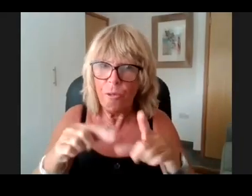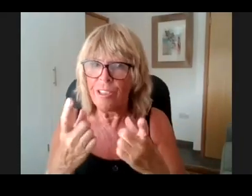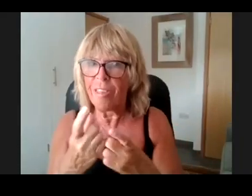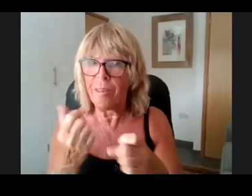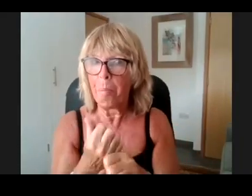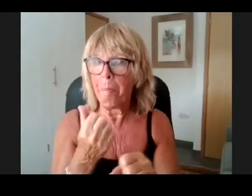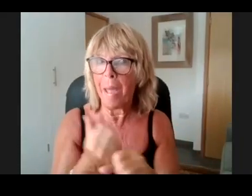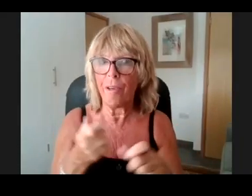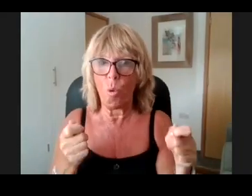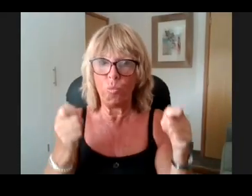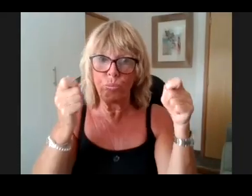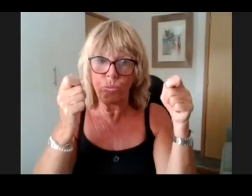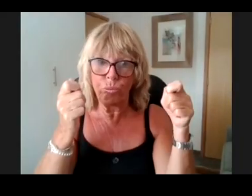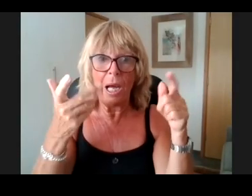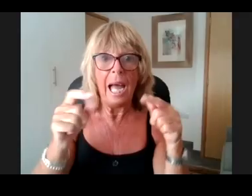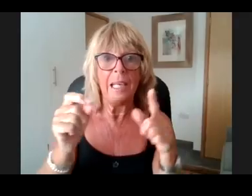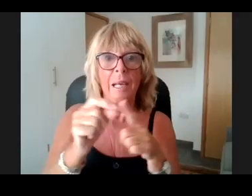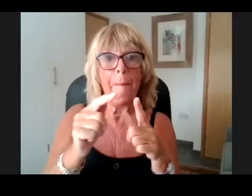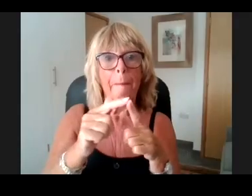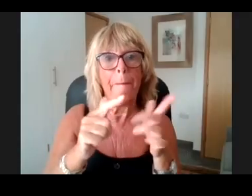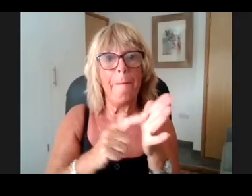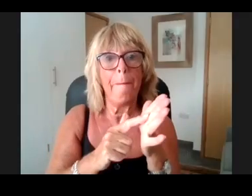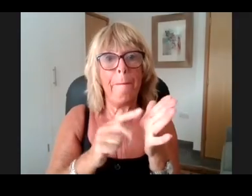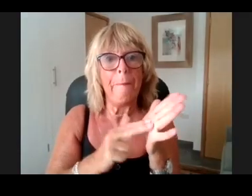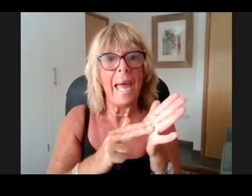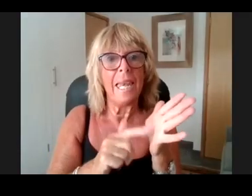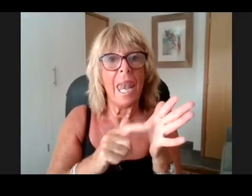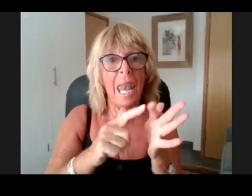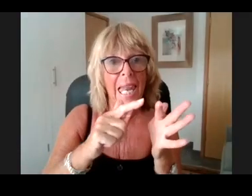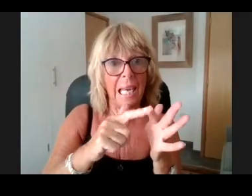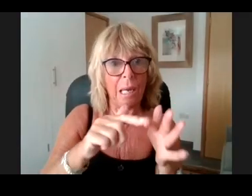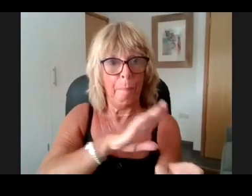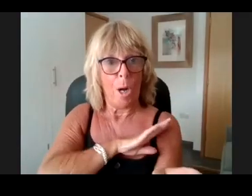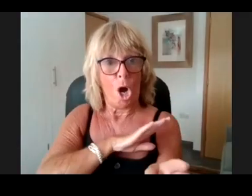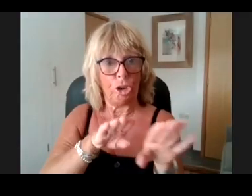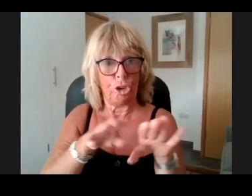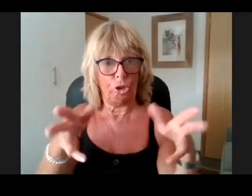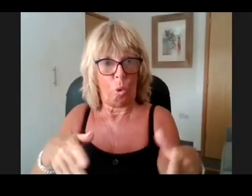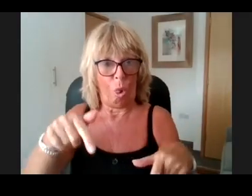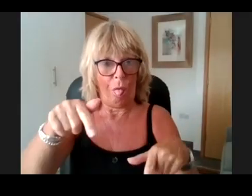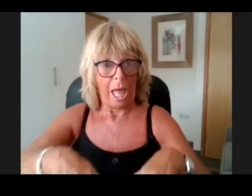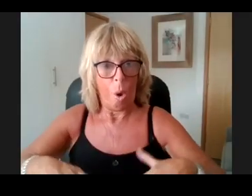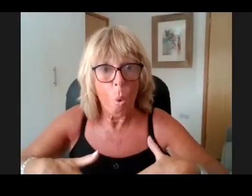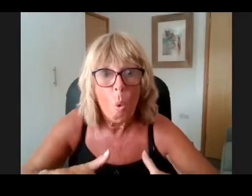um in Penlee Park with a stall all day so do come along and meet us